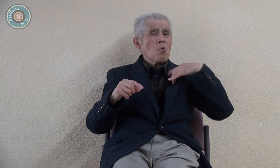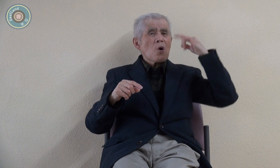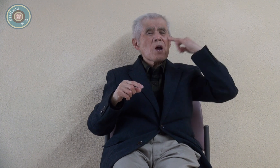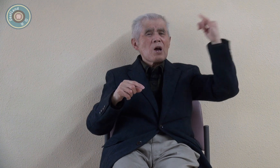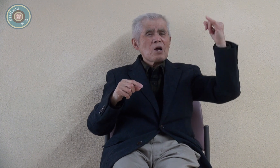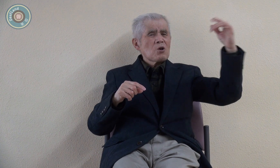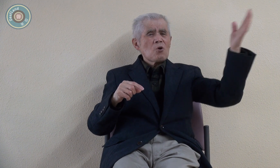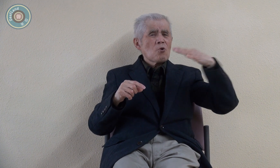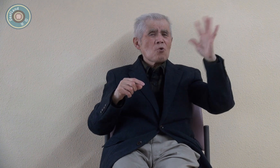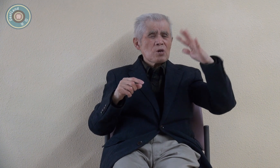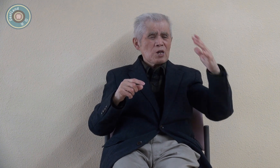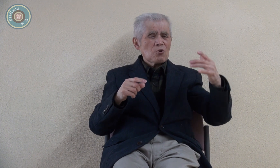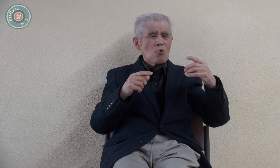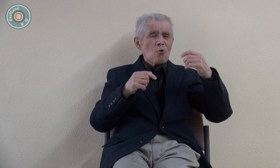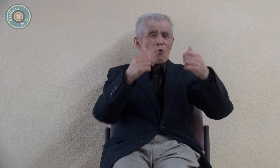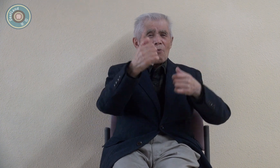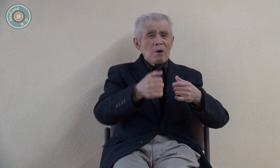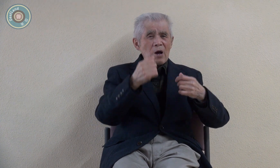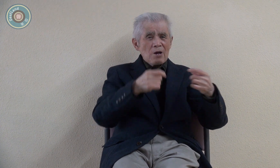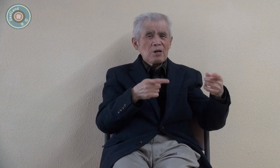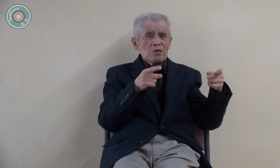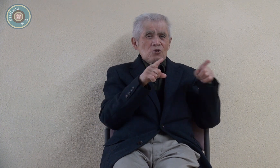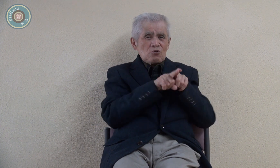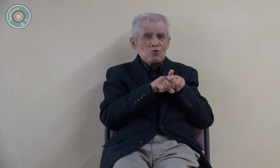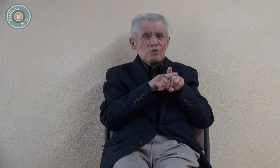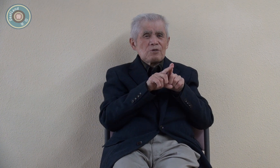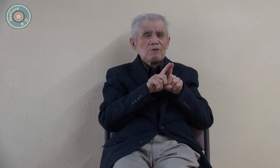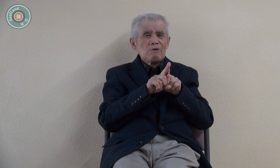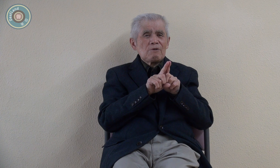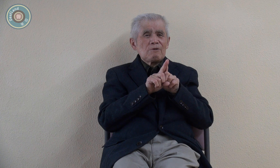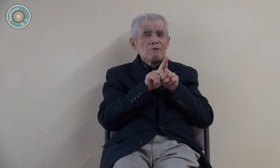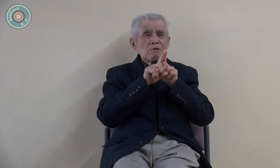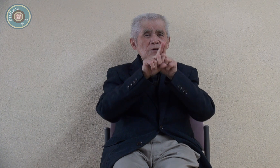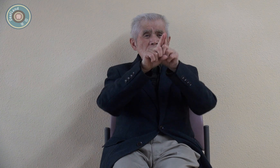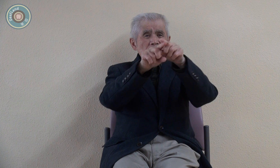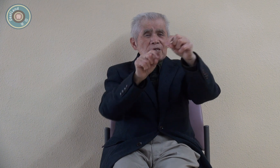My mother was still in Manchuria So, I went to school with my grandmother